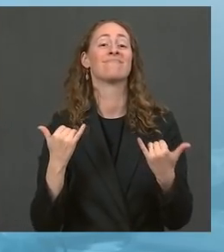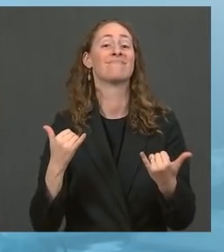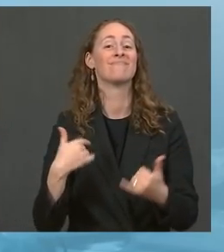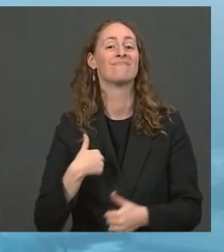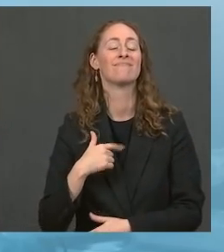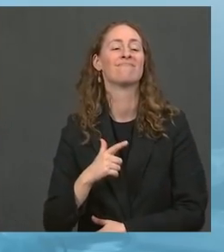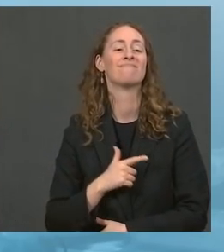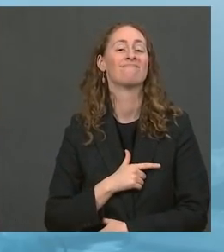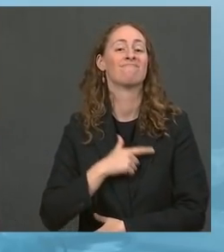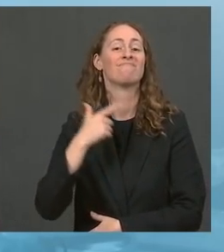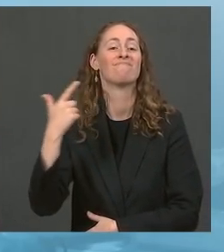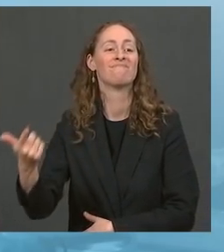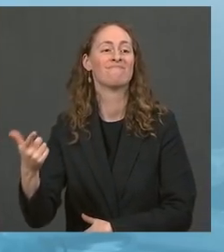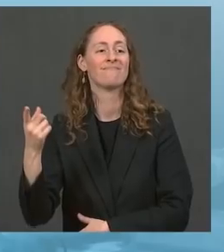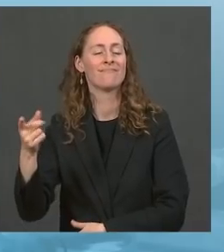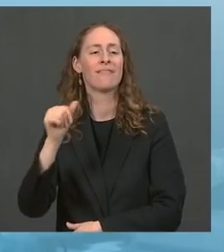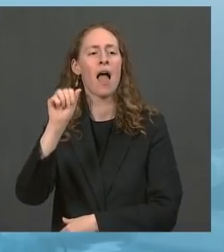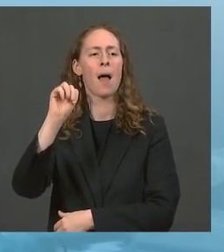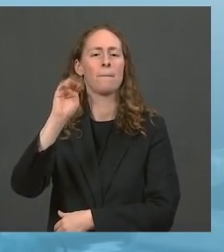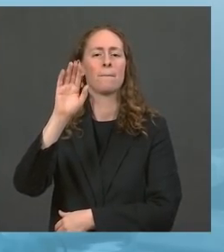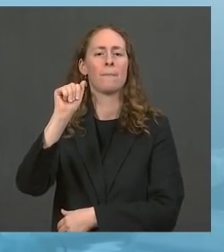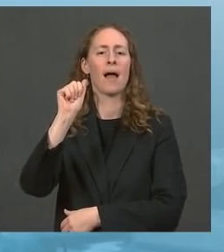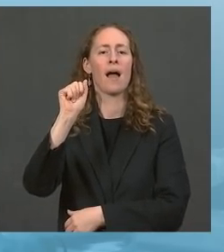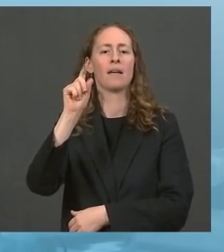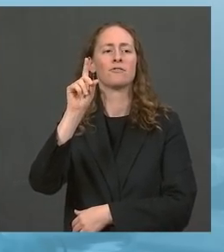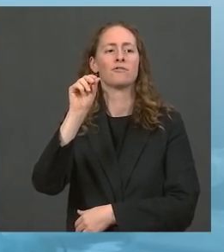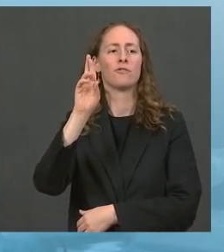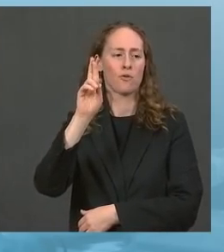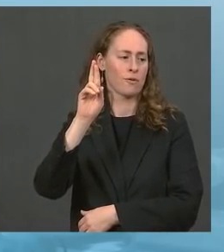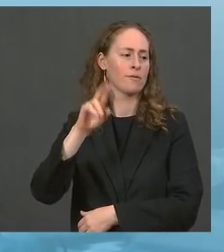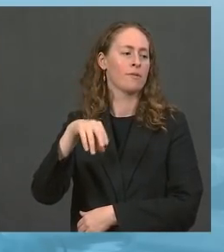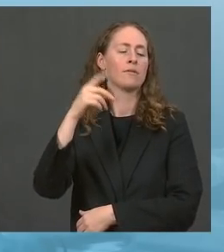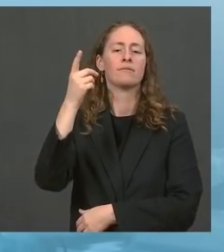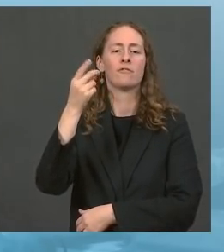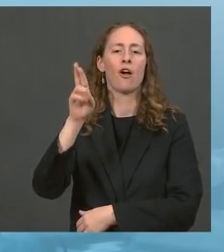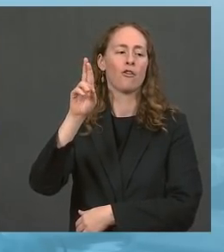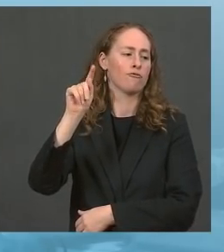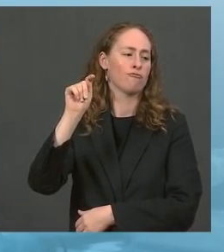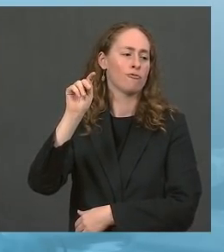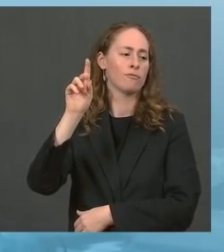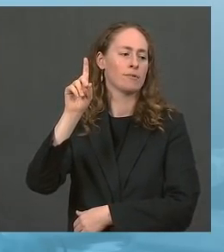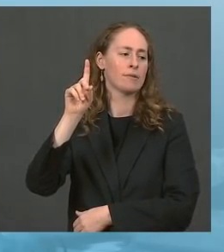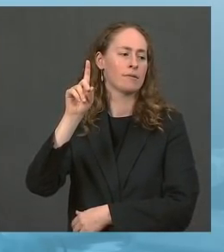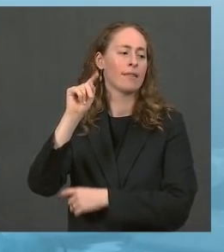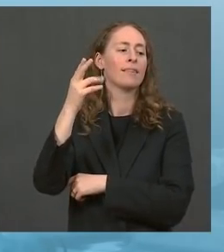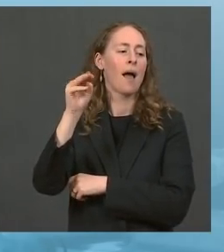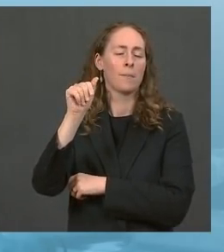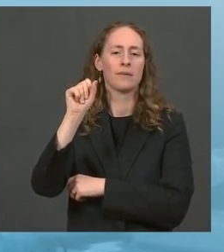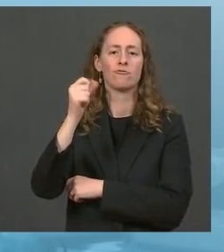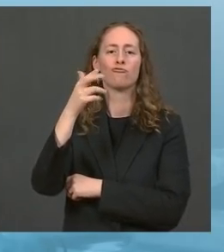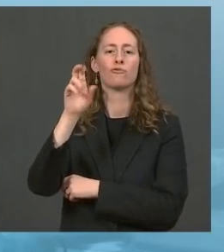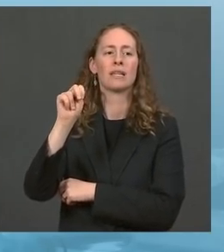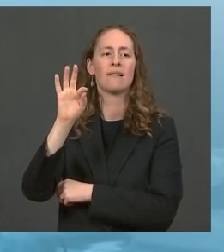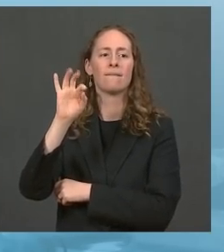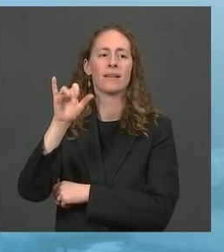to Ambassador Thomas-Greenfield of the United Nations. And I want to thank everybody on the screen I can see here,